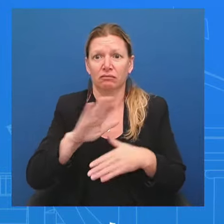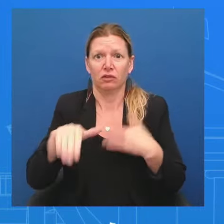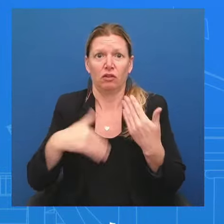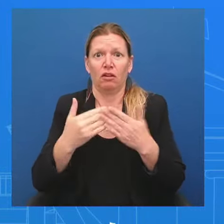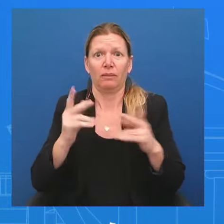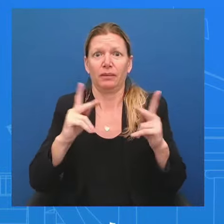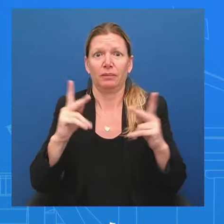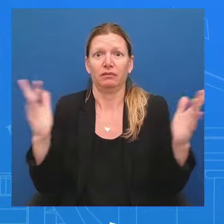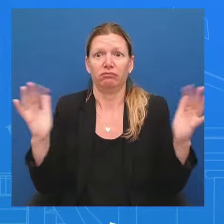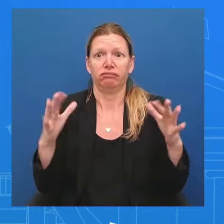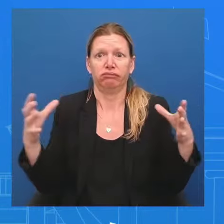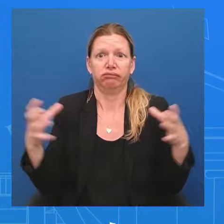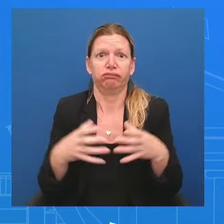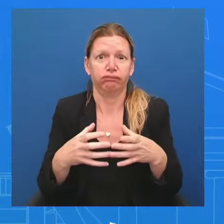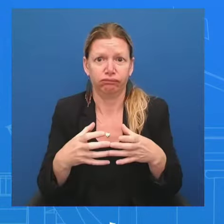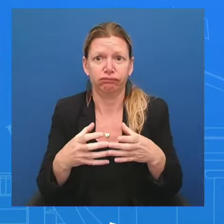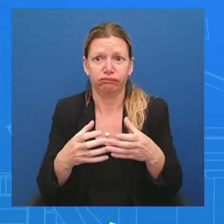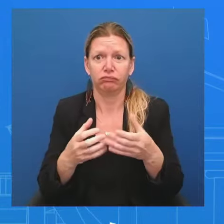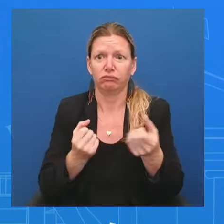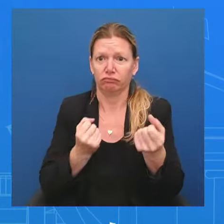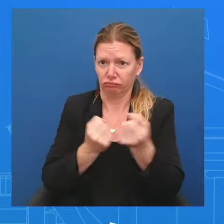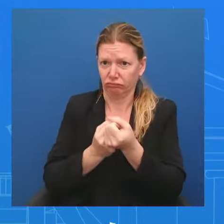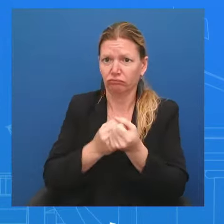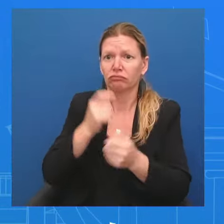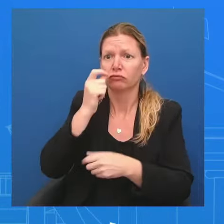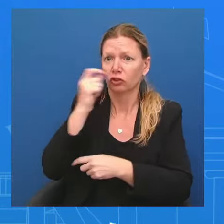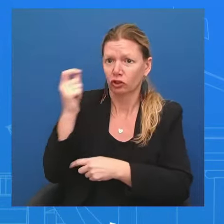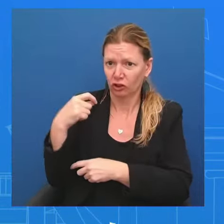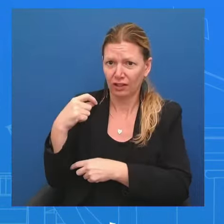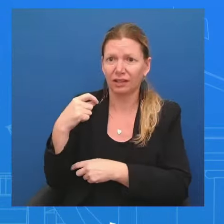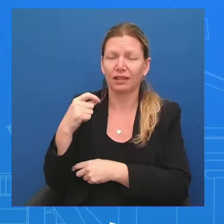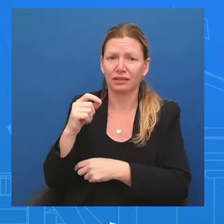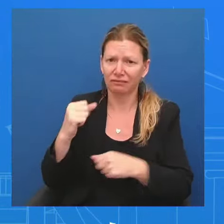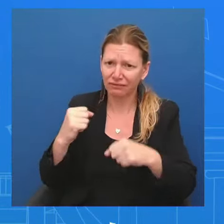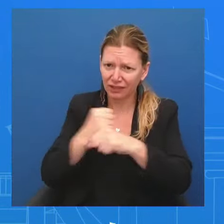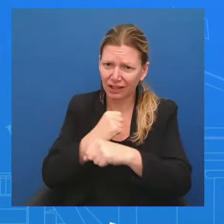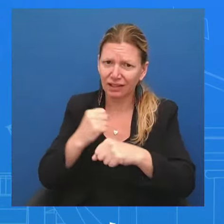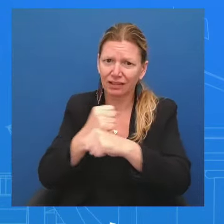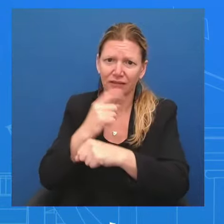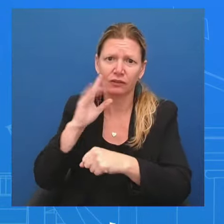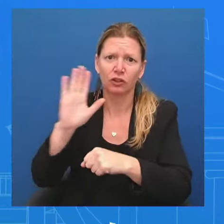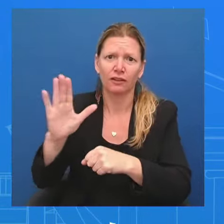in their fight for their own sovereign territory. I just don't have anything beyond that.